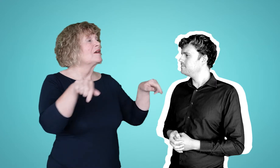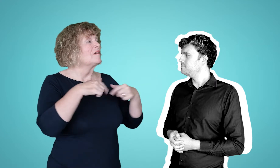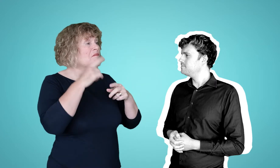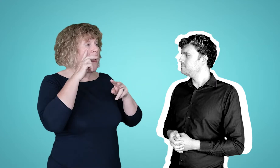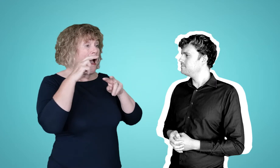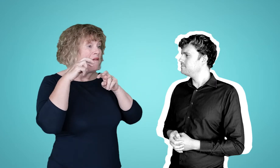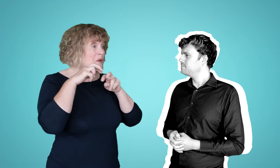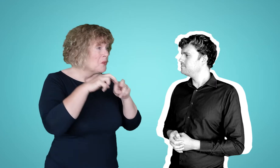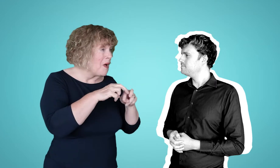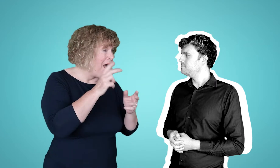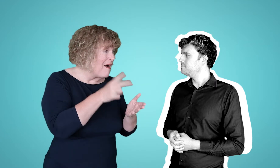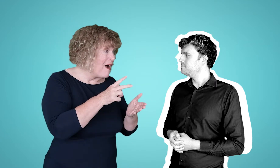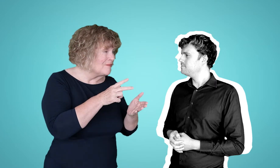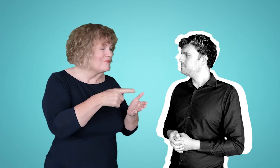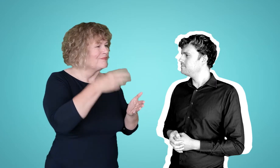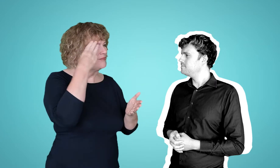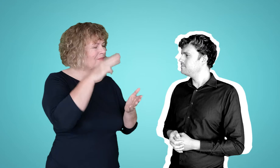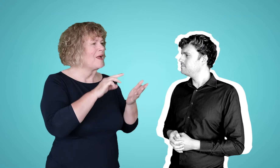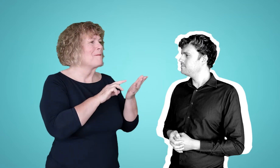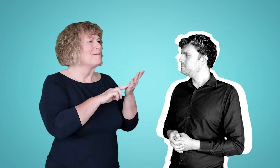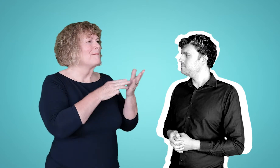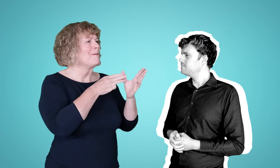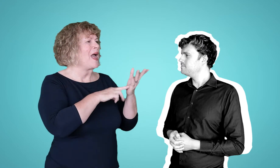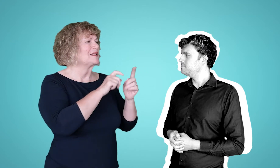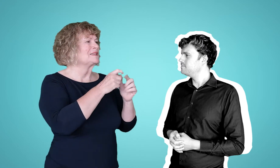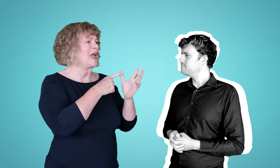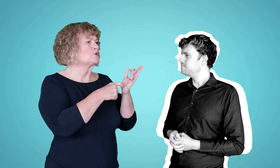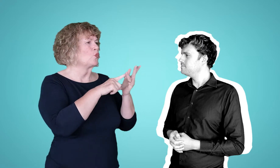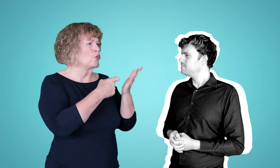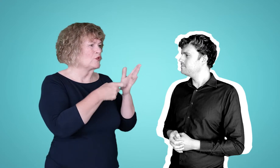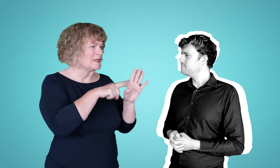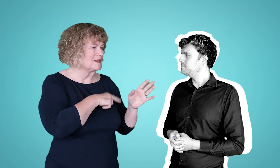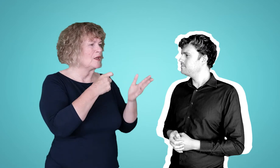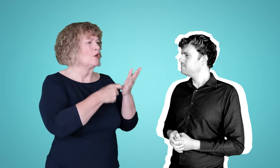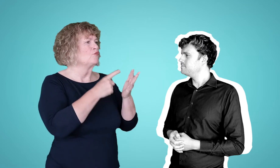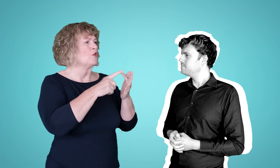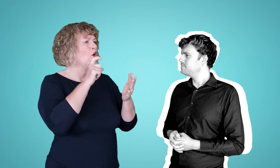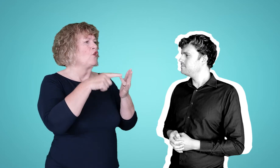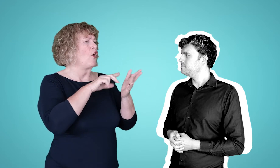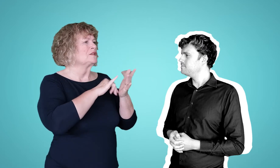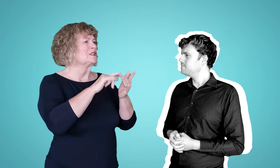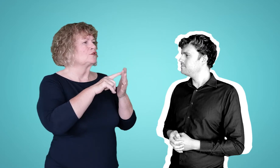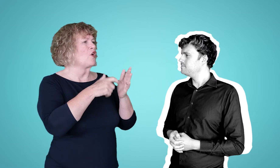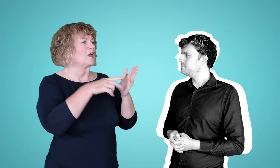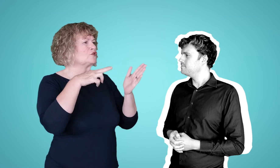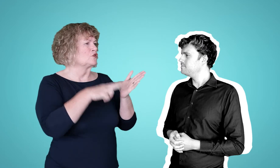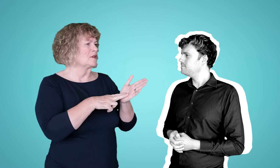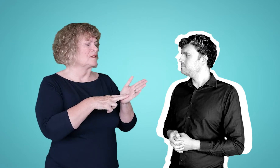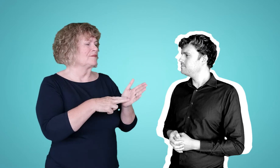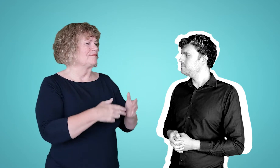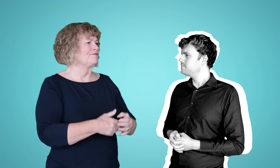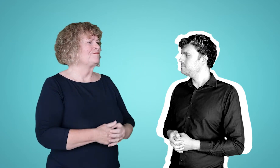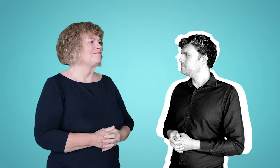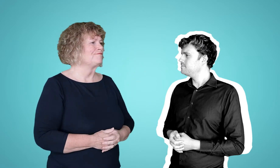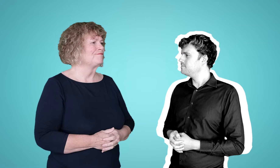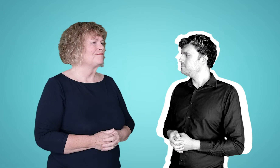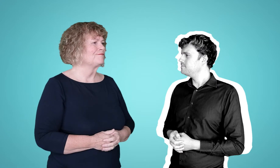when they look at the decision again. It is known as a Mandatory Reconsideration.